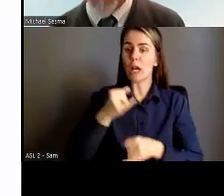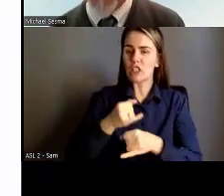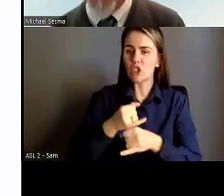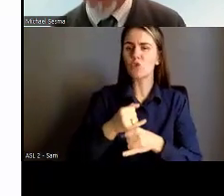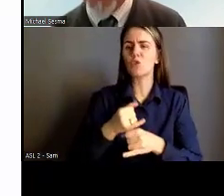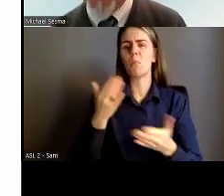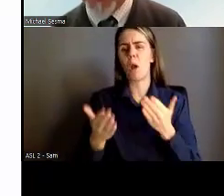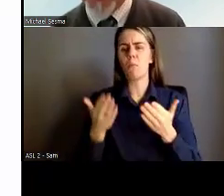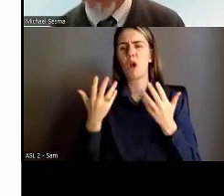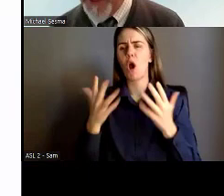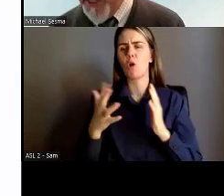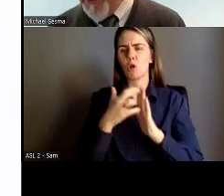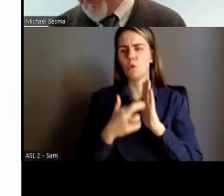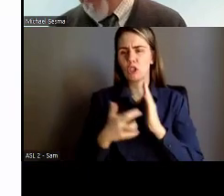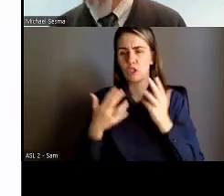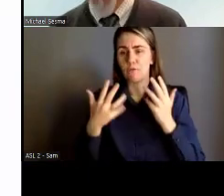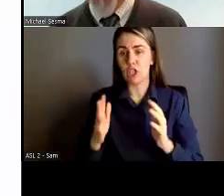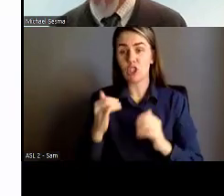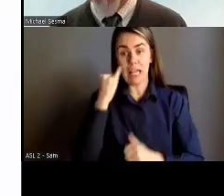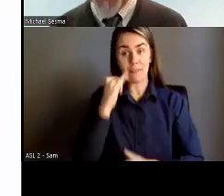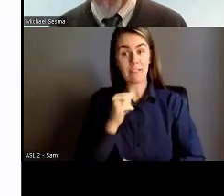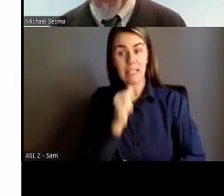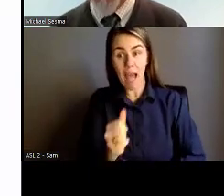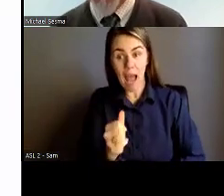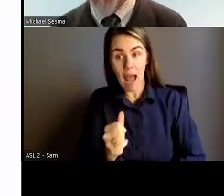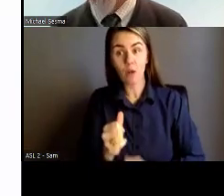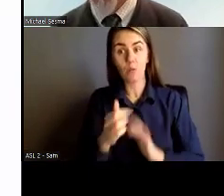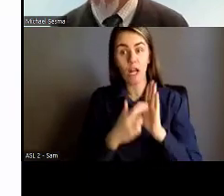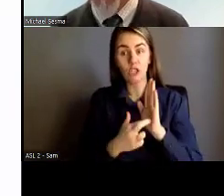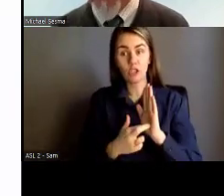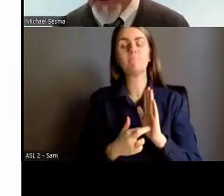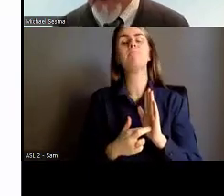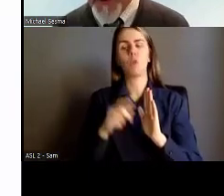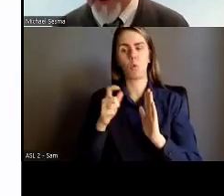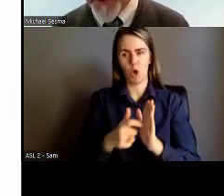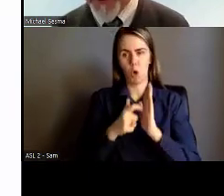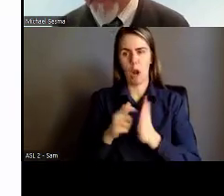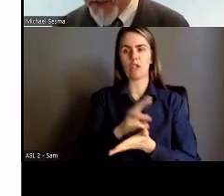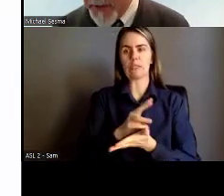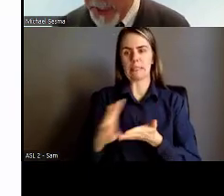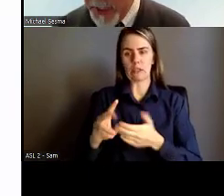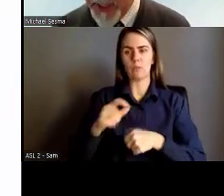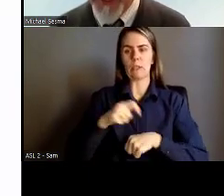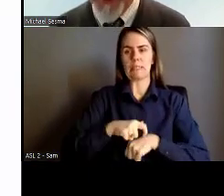to complete this process. So once you've done that, then you confirm your funding opportunity